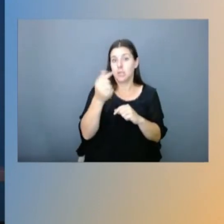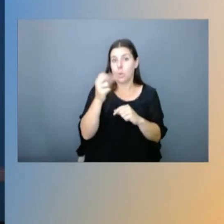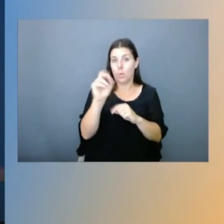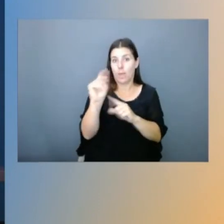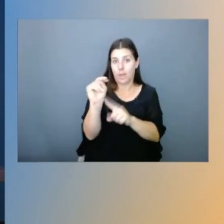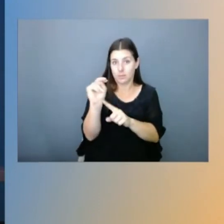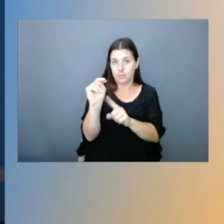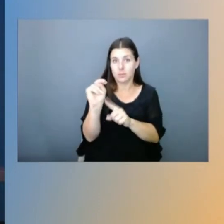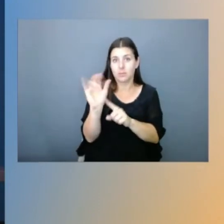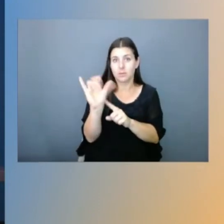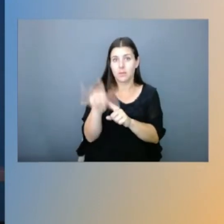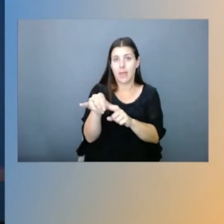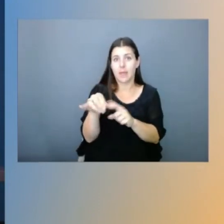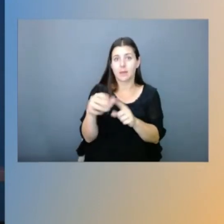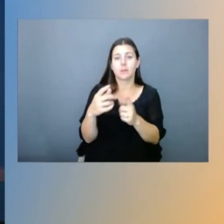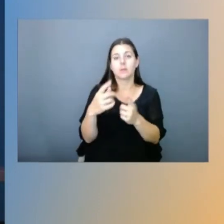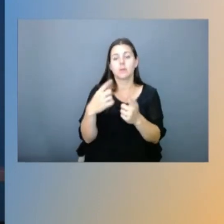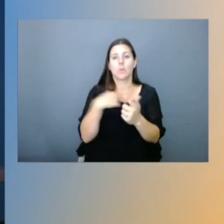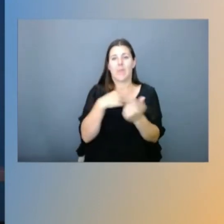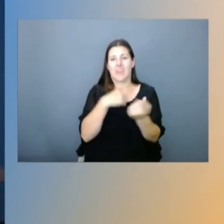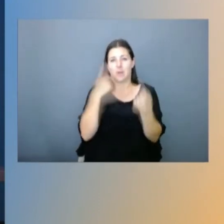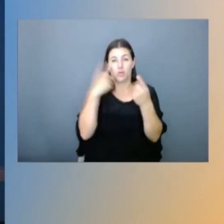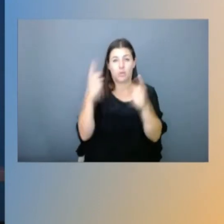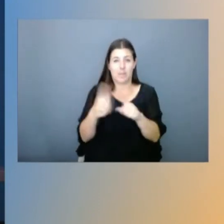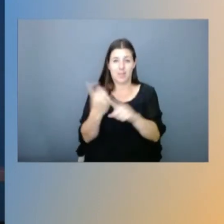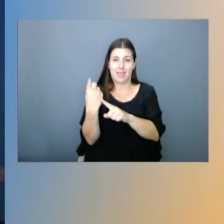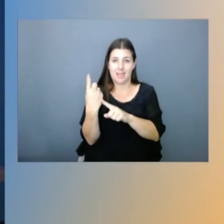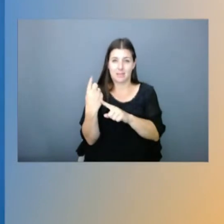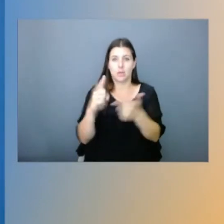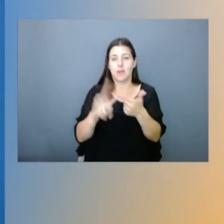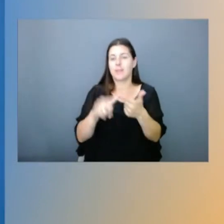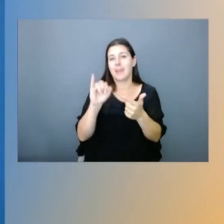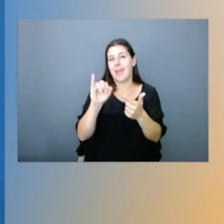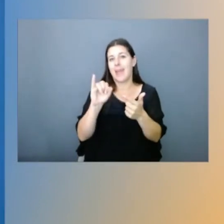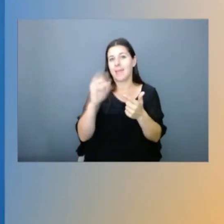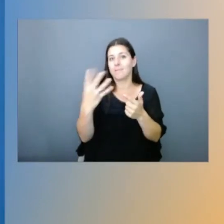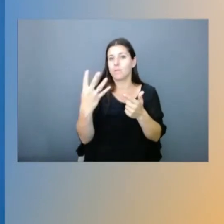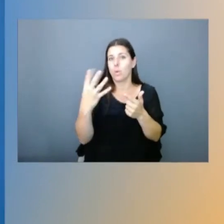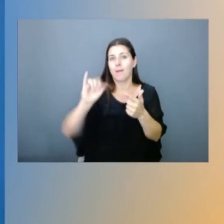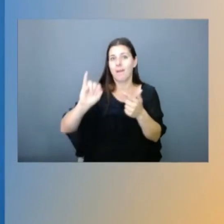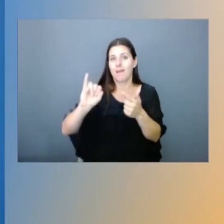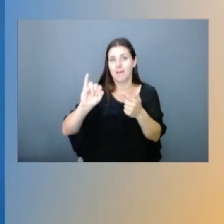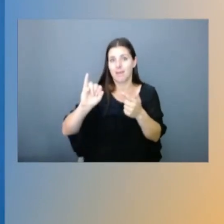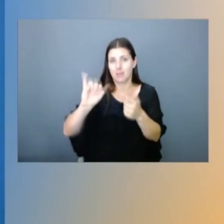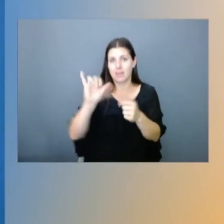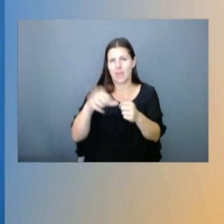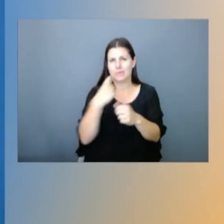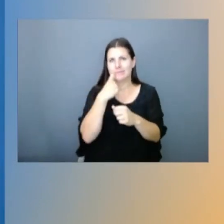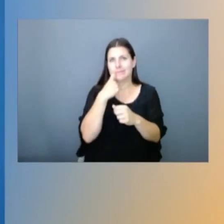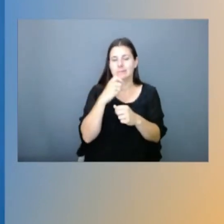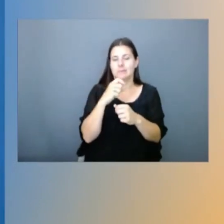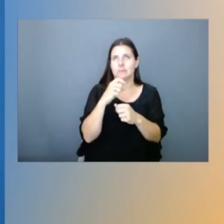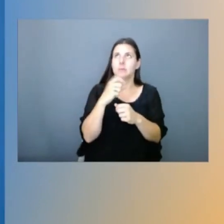agreement last year, and then I4i, which was announced in April of 2022, again with Nitro SSD,